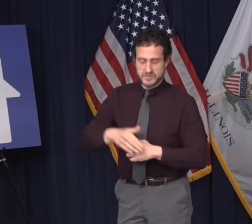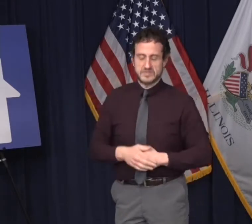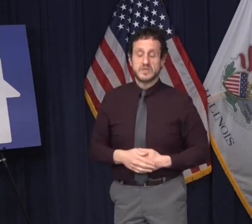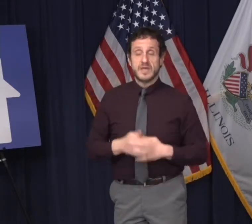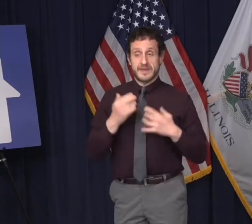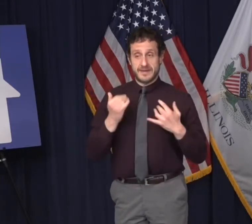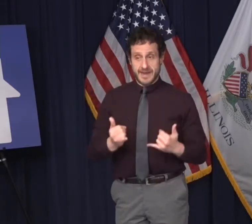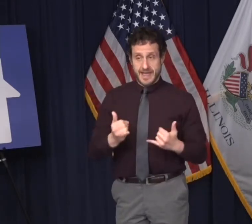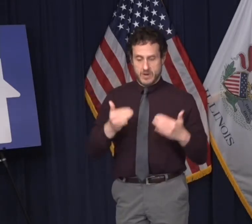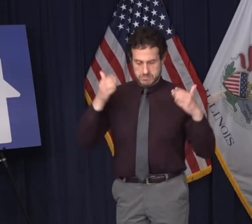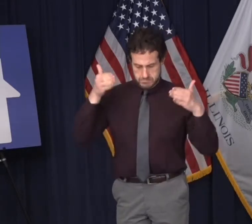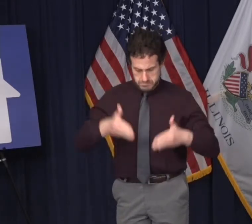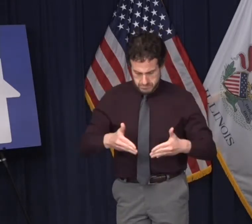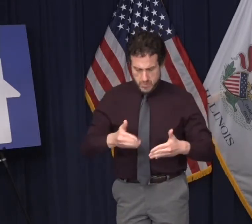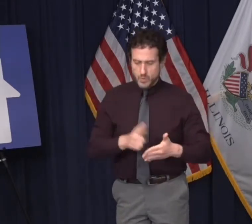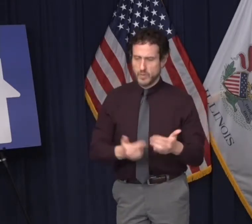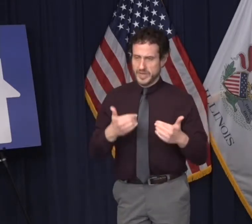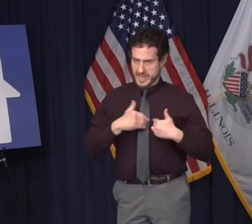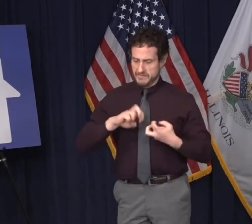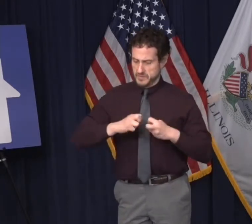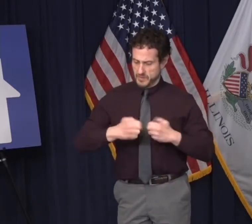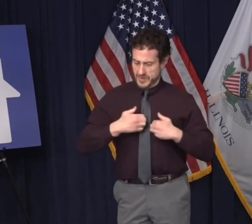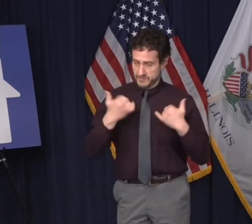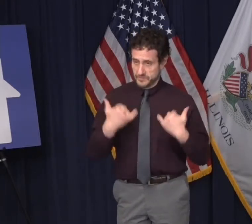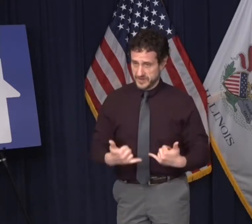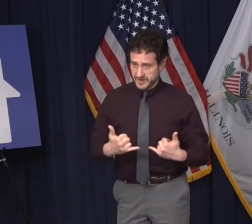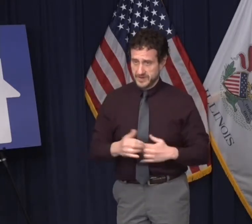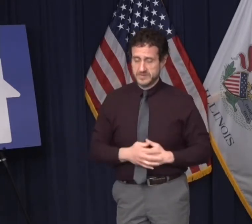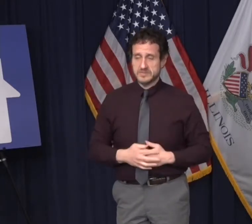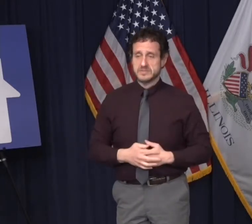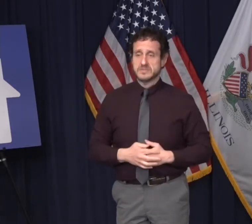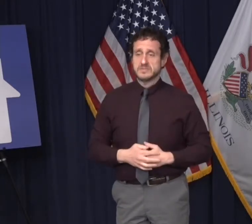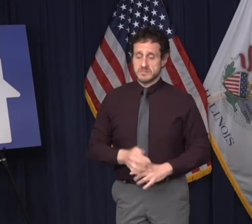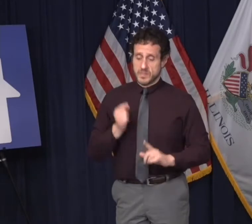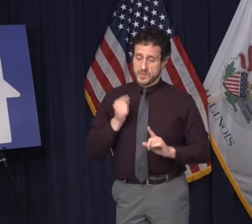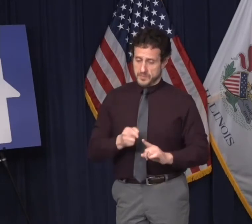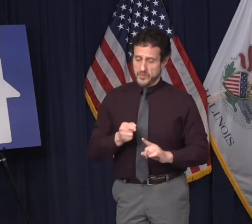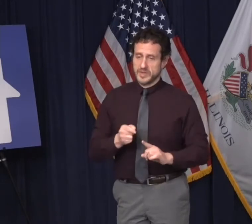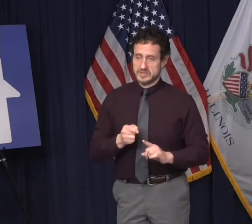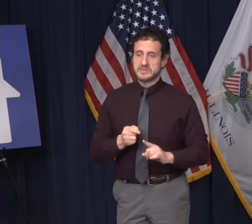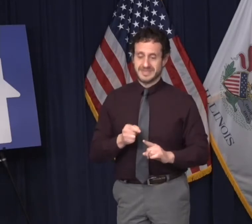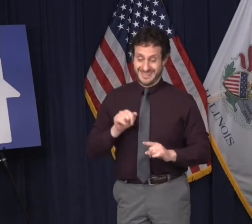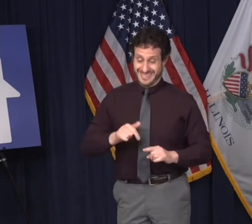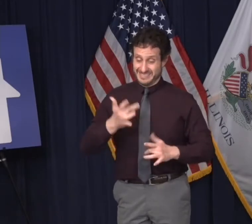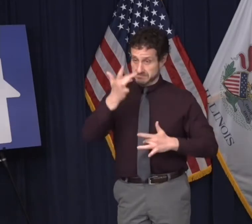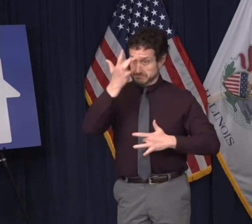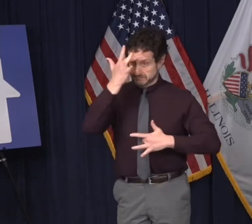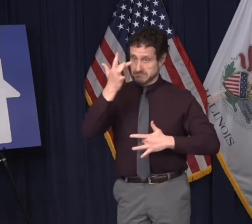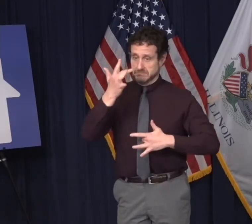ANOTHER DAY. RIGHT NOW WE HAVE TO DEAL WITH WHAT'S RIGHT IN FRONT OF US AND THAT'S GETTING TO THE OTHER SIDE